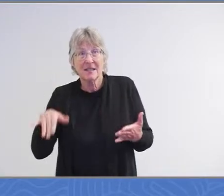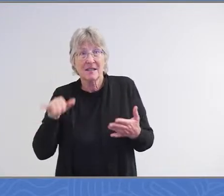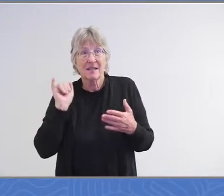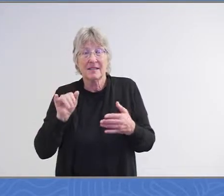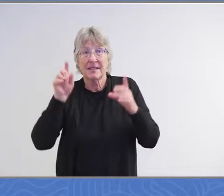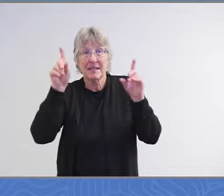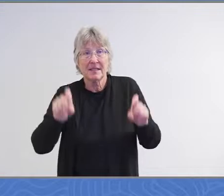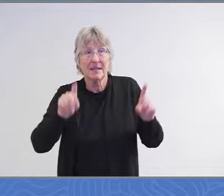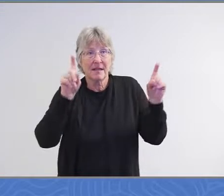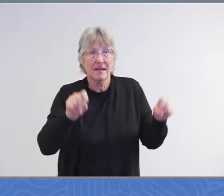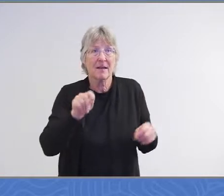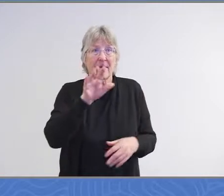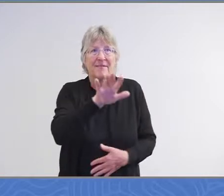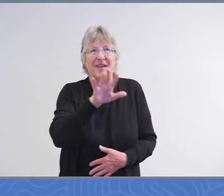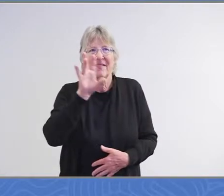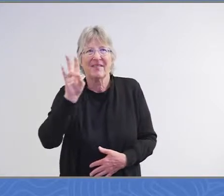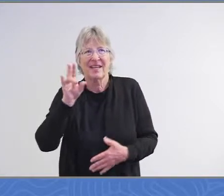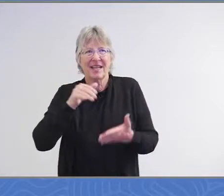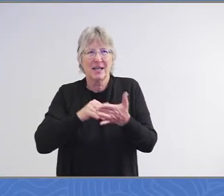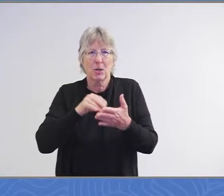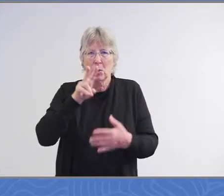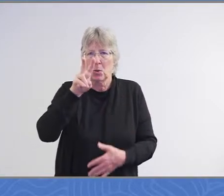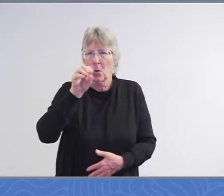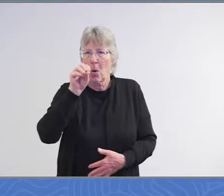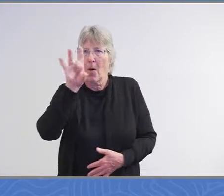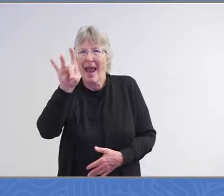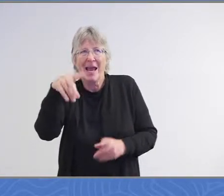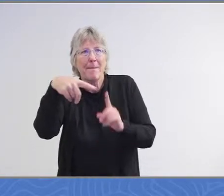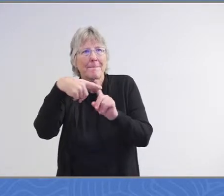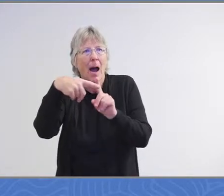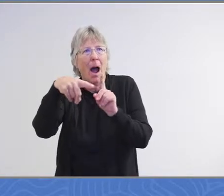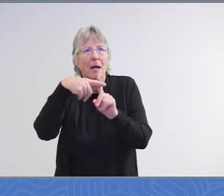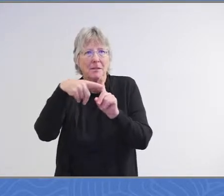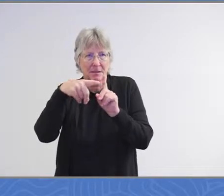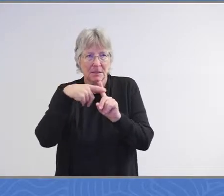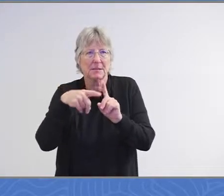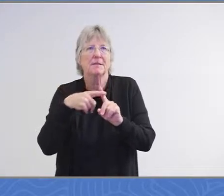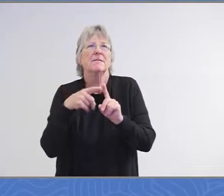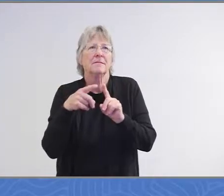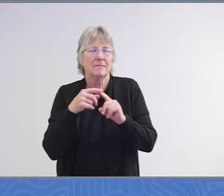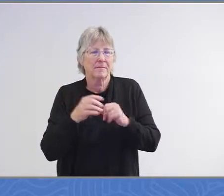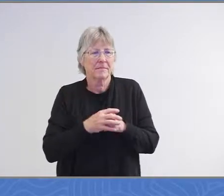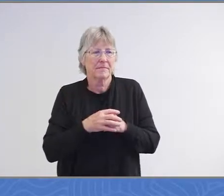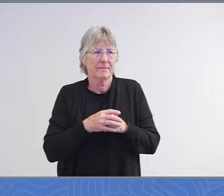57,208 were positive. I applied your decision to mandate mask wearing